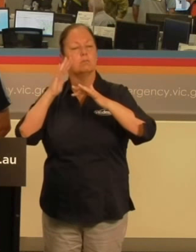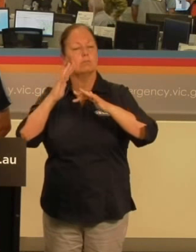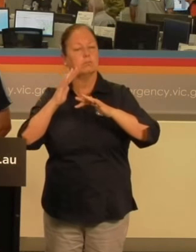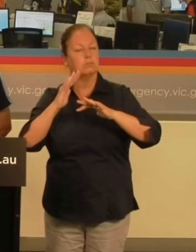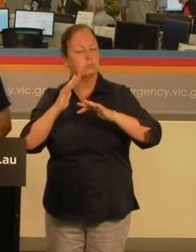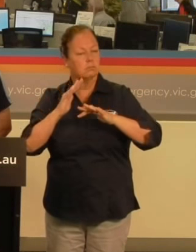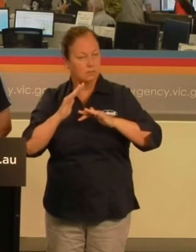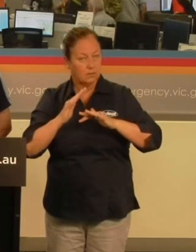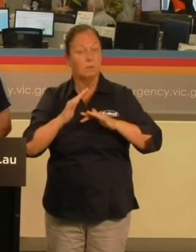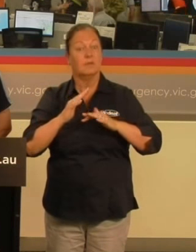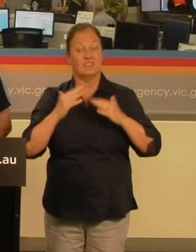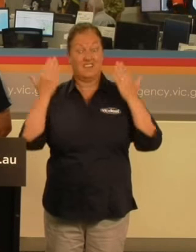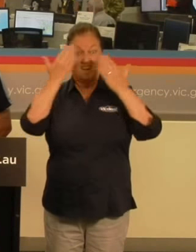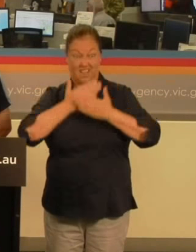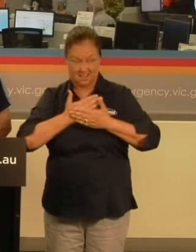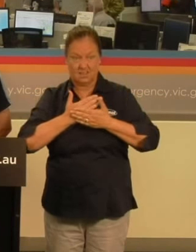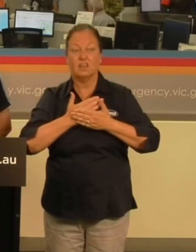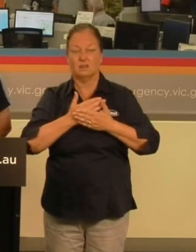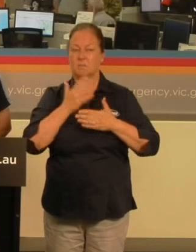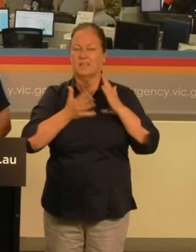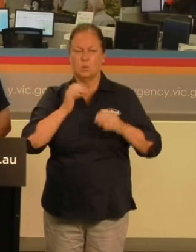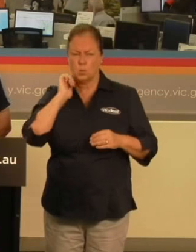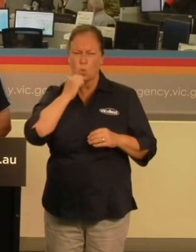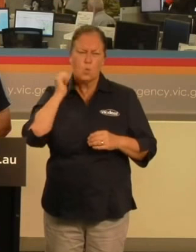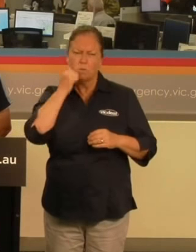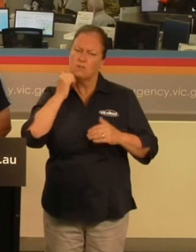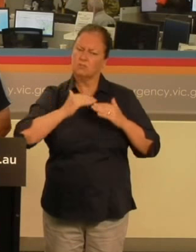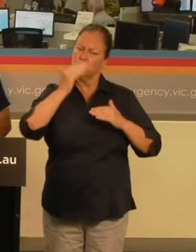night temperatures still hovering around the mid to high 20s around dawn will see